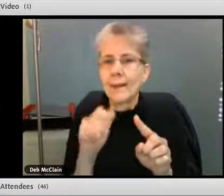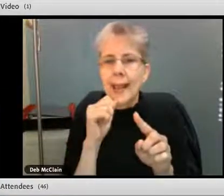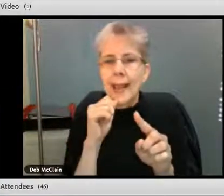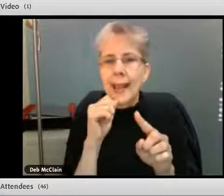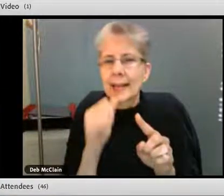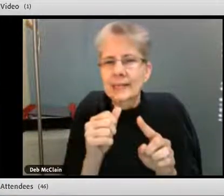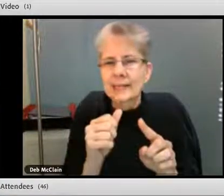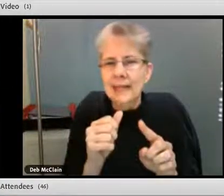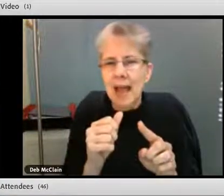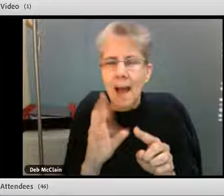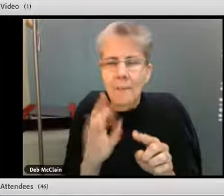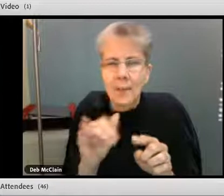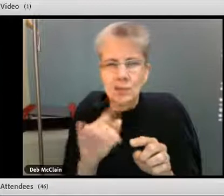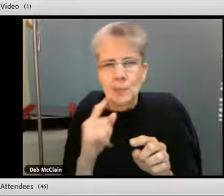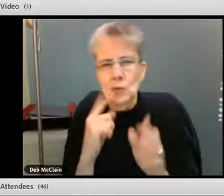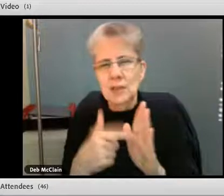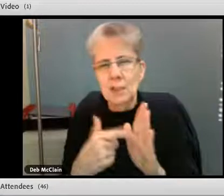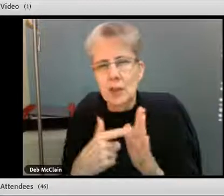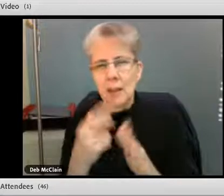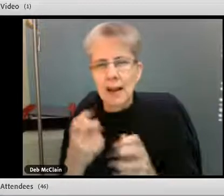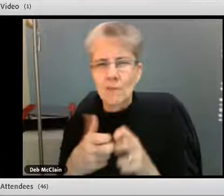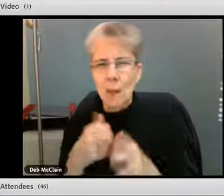utilizing that in some other formats if you're gonna open it.